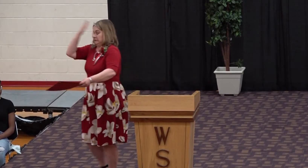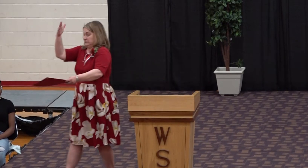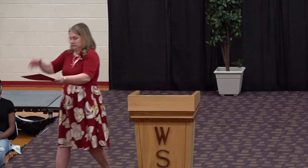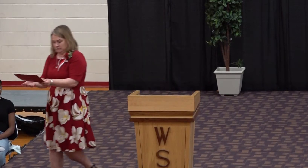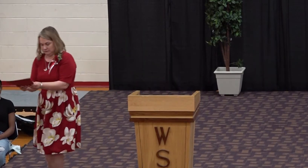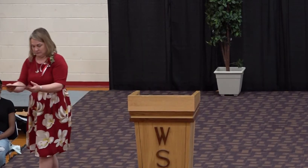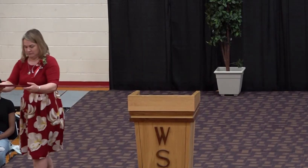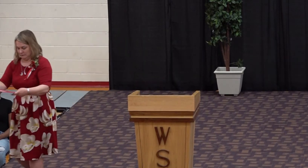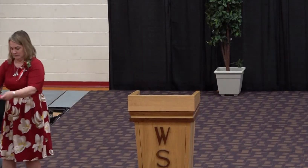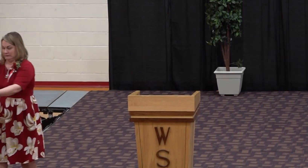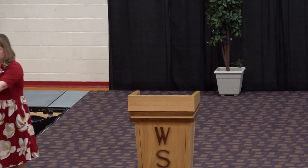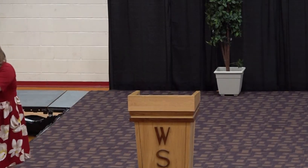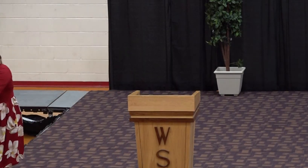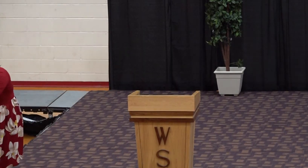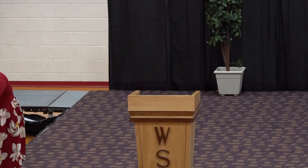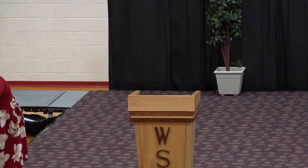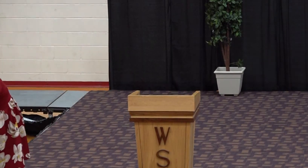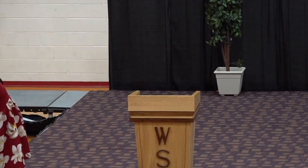Oh, I forgot your certificate. Here you go, Lily.